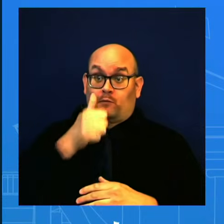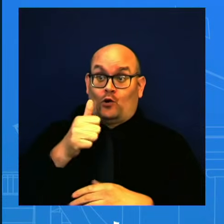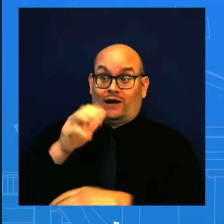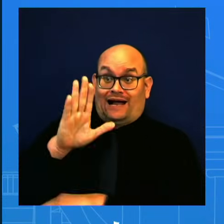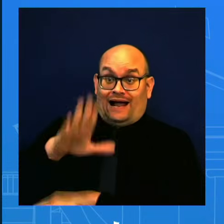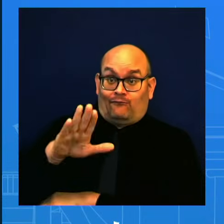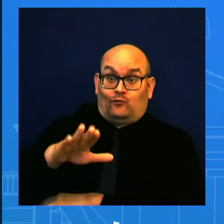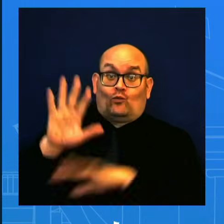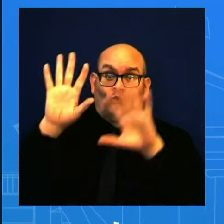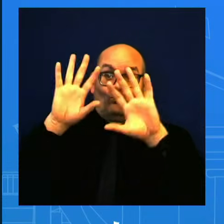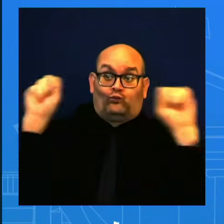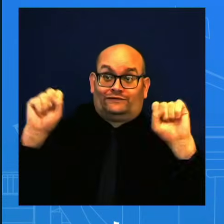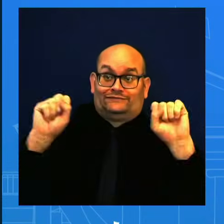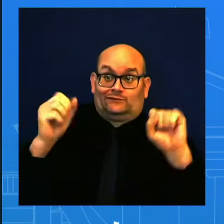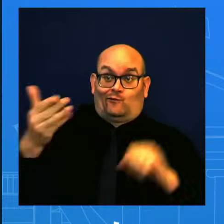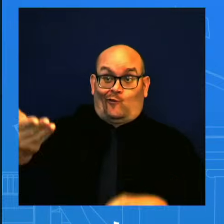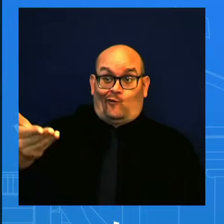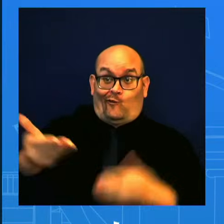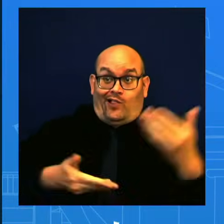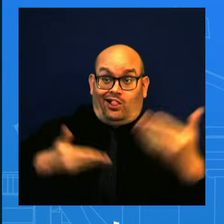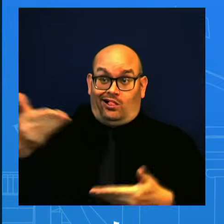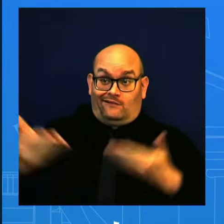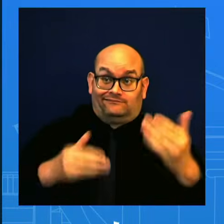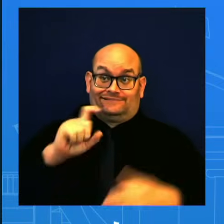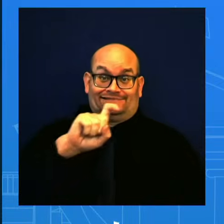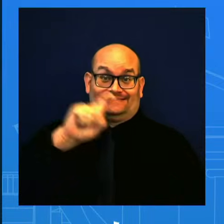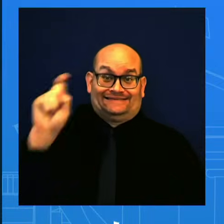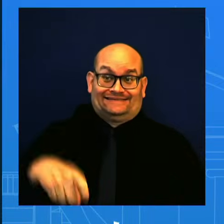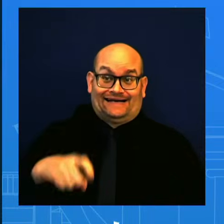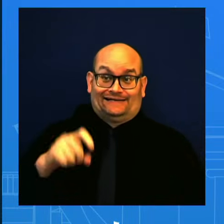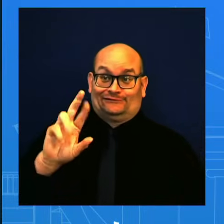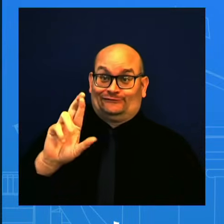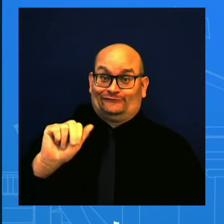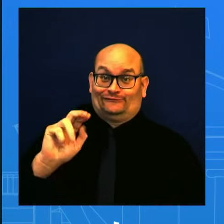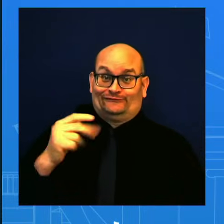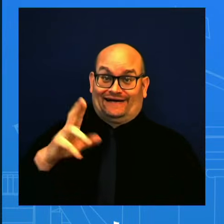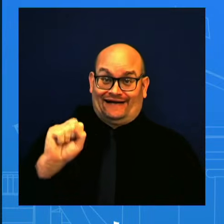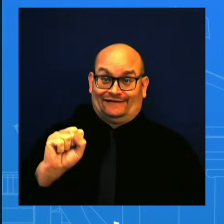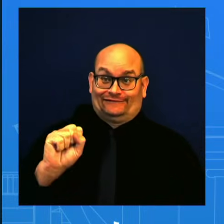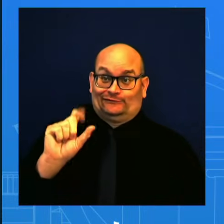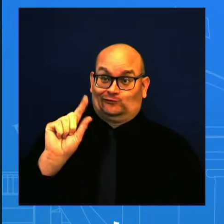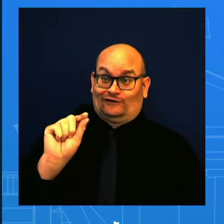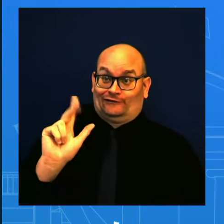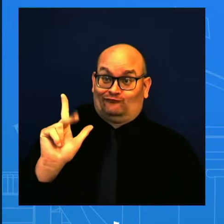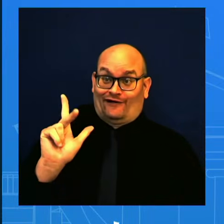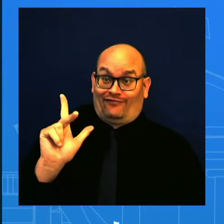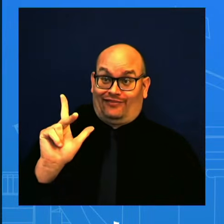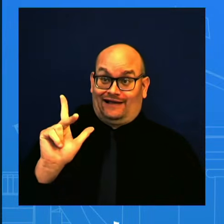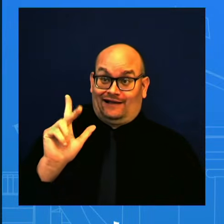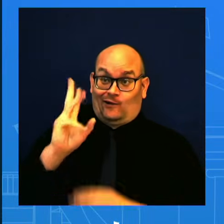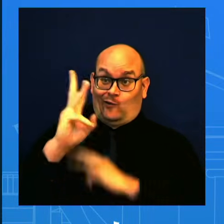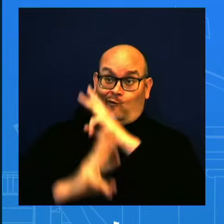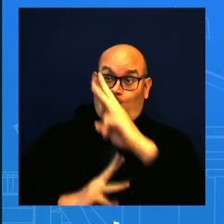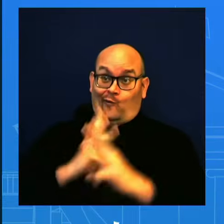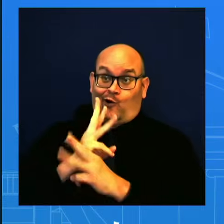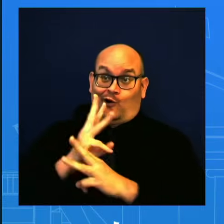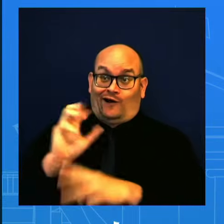We have been very clear that it is important that the -- the ceasefire deal, the hostage deal gets done.